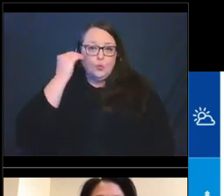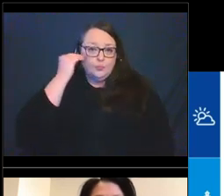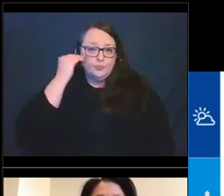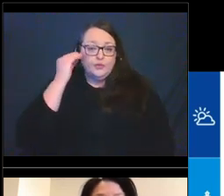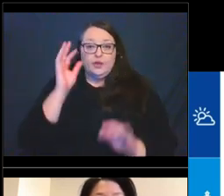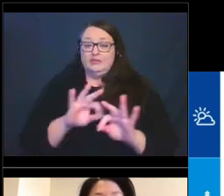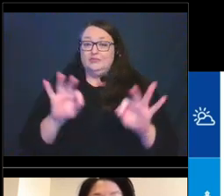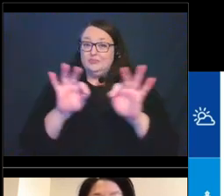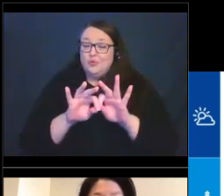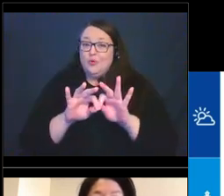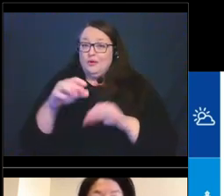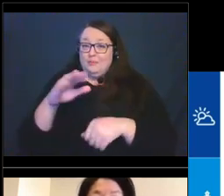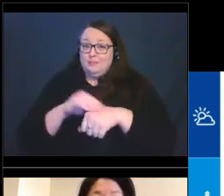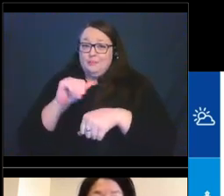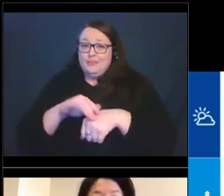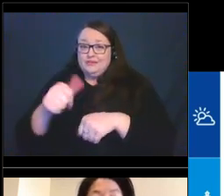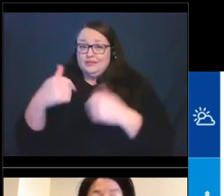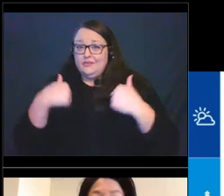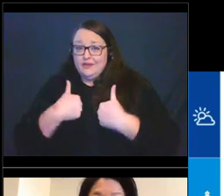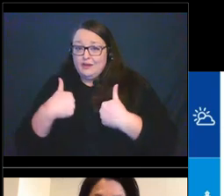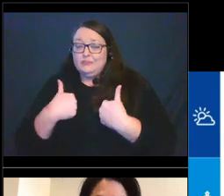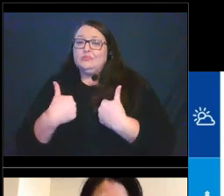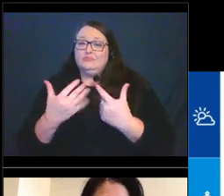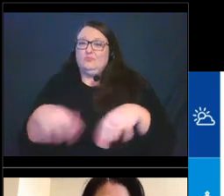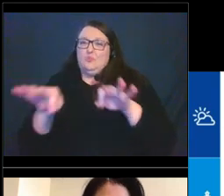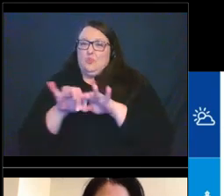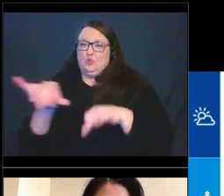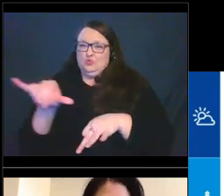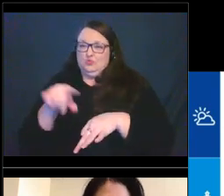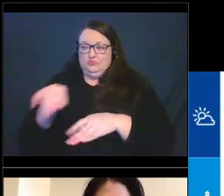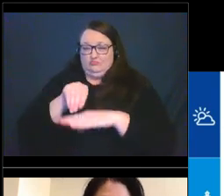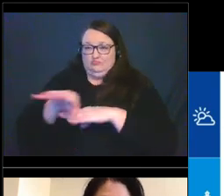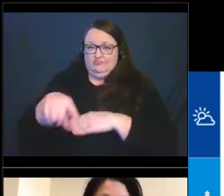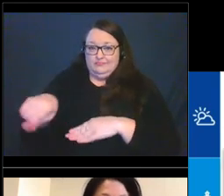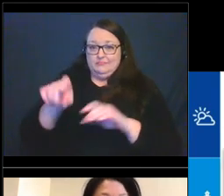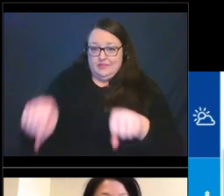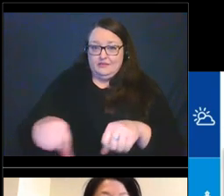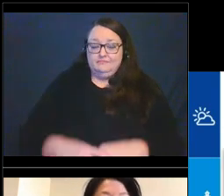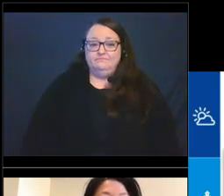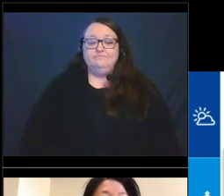pets and other animals during extreme heat events as they can also be impacted.